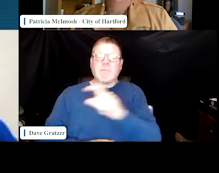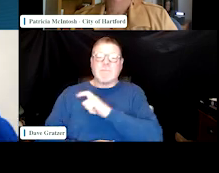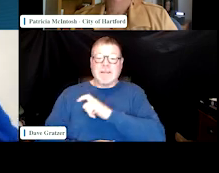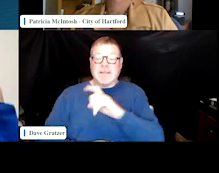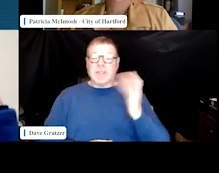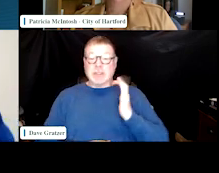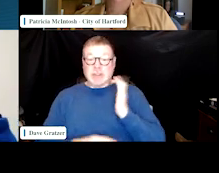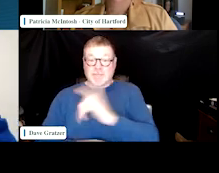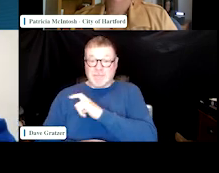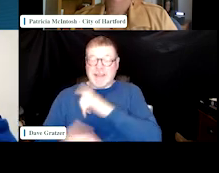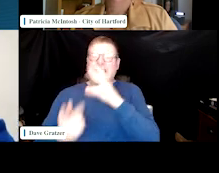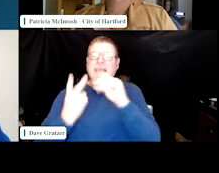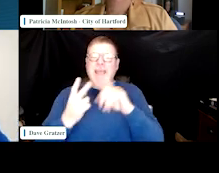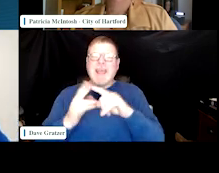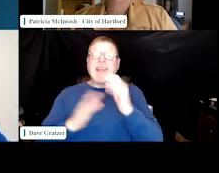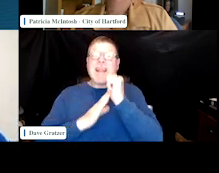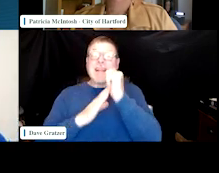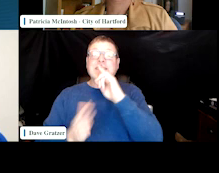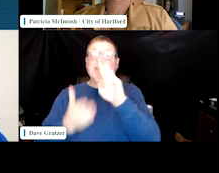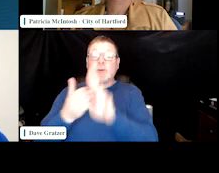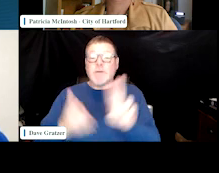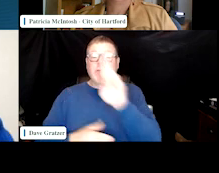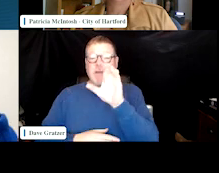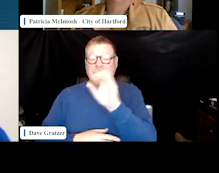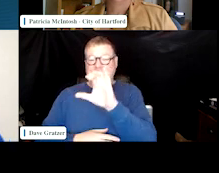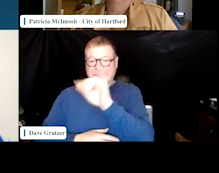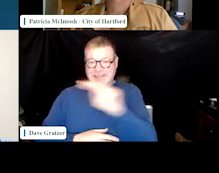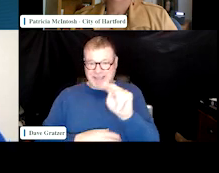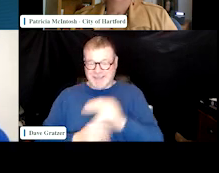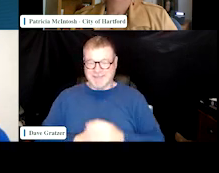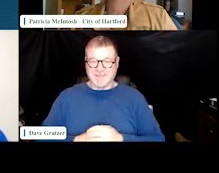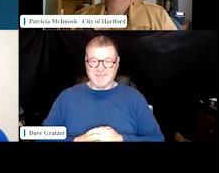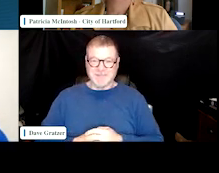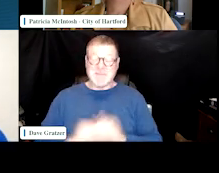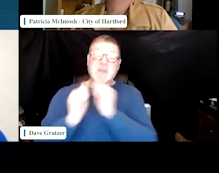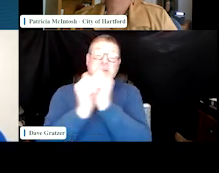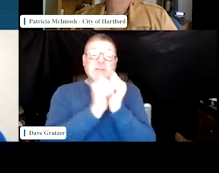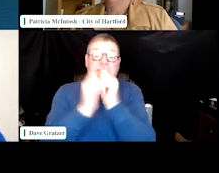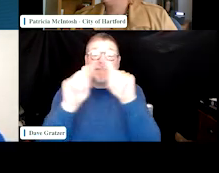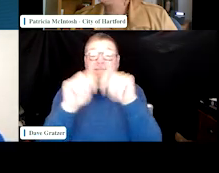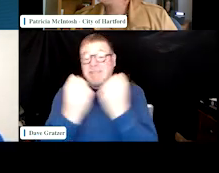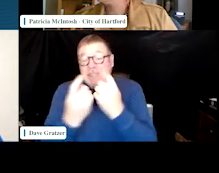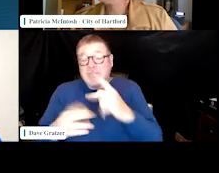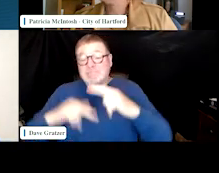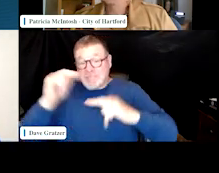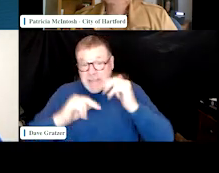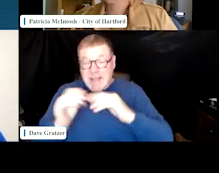and our lead on this project is the University of Cincinnati. Together, our team is building and delivering training,